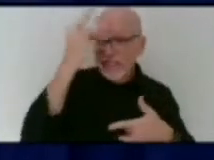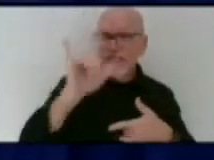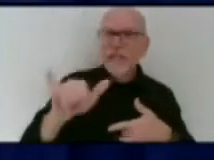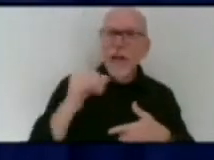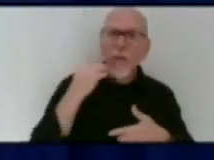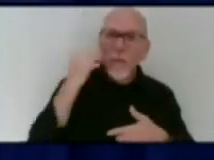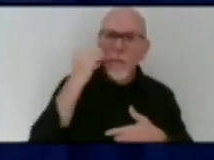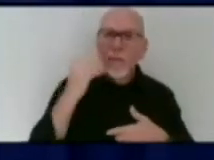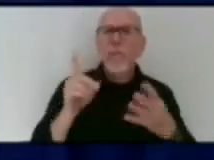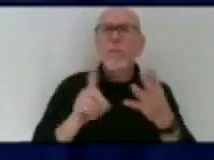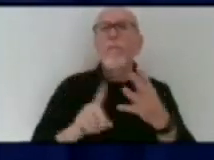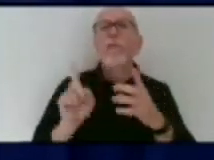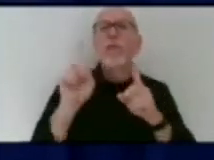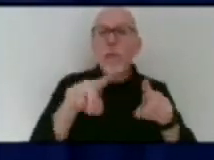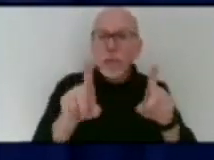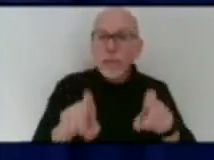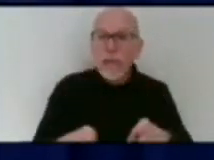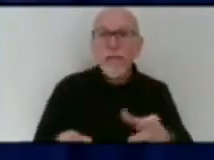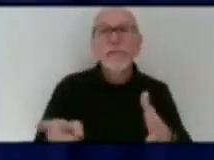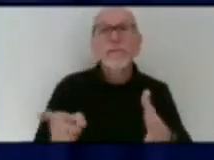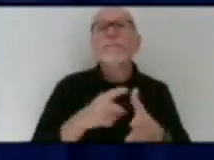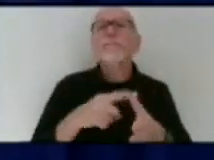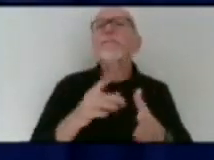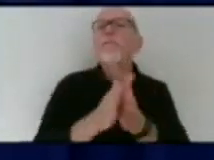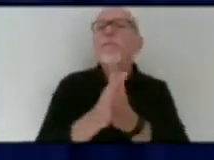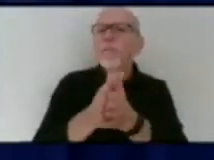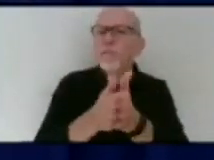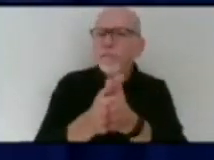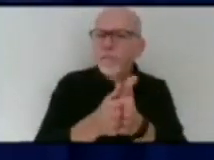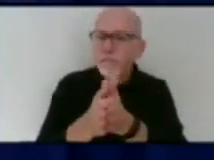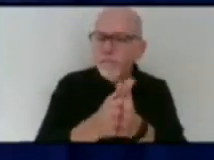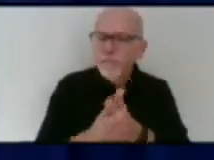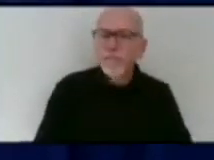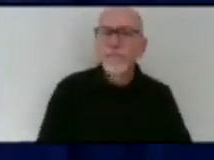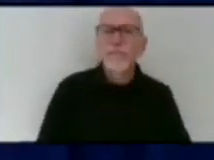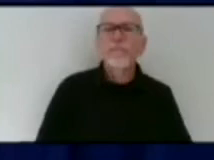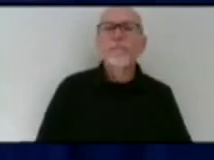washing your hands based on information we're hearing on national calls. We